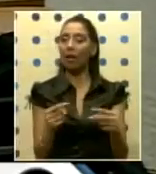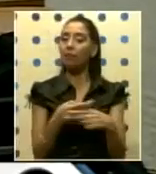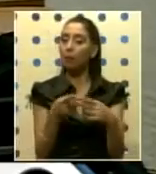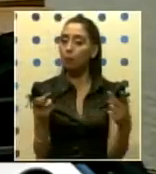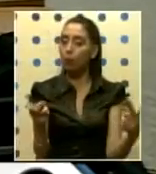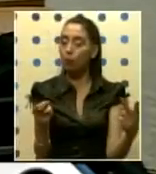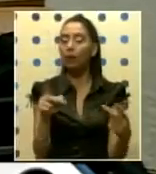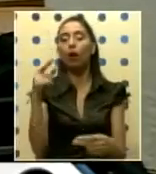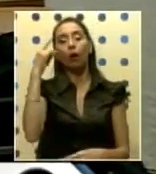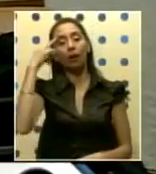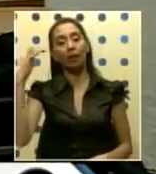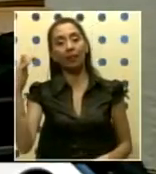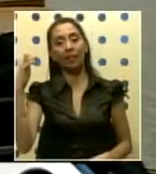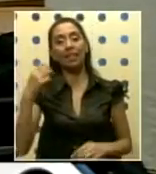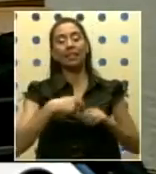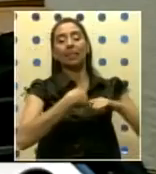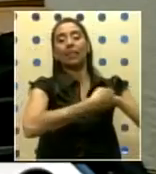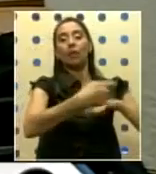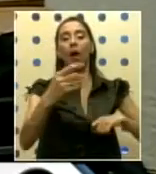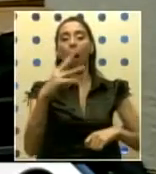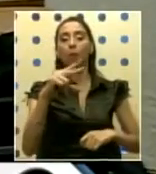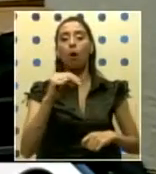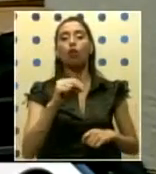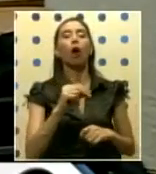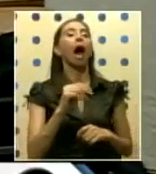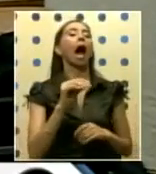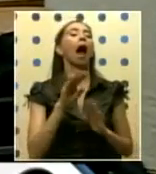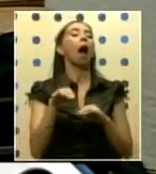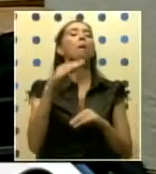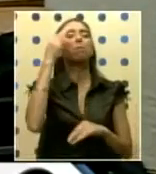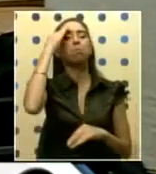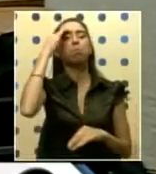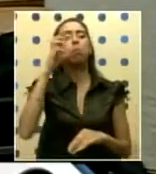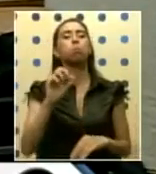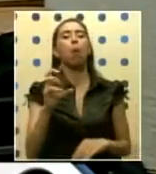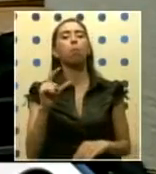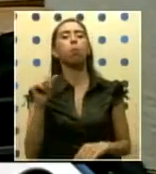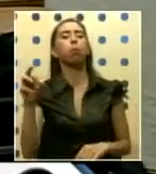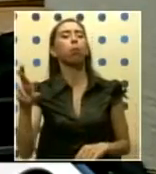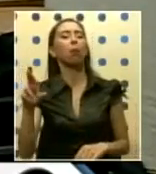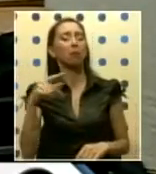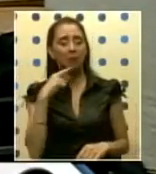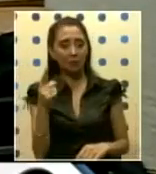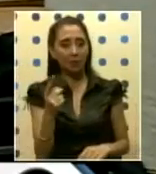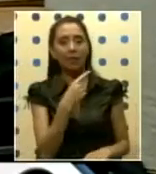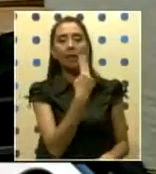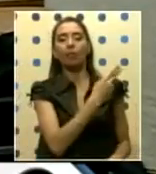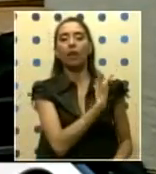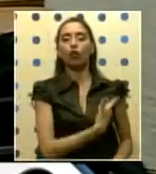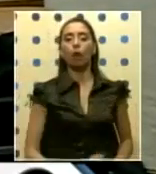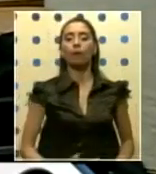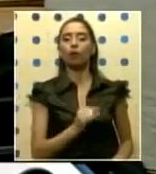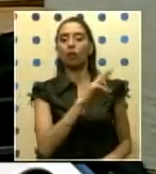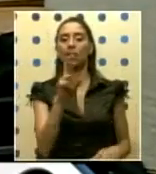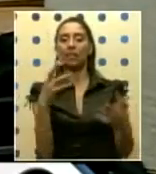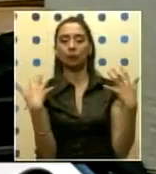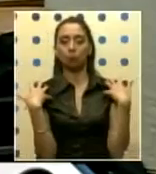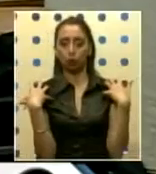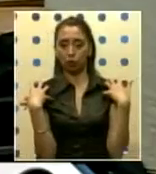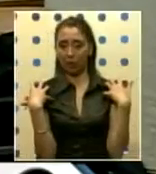the notion that the idea of government bonuses is populist and that these measures are typical of irresponsible governments.